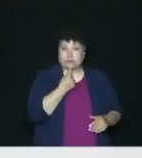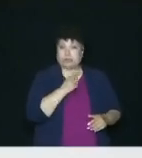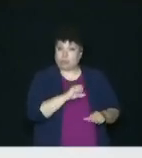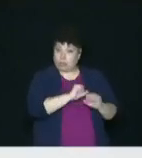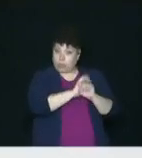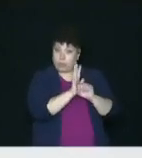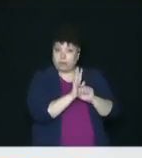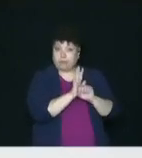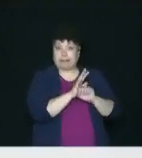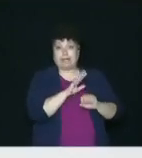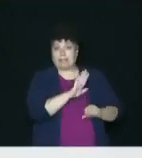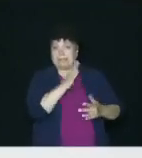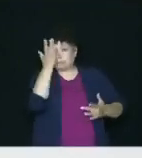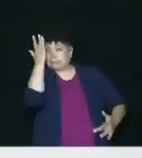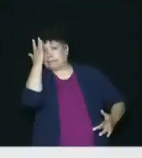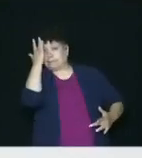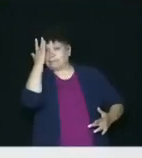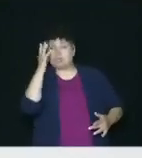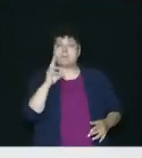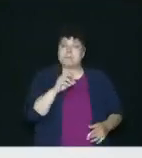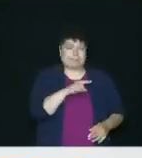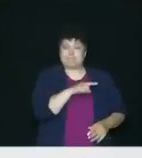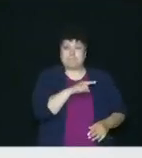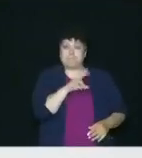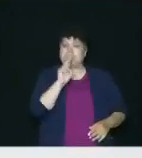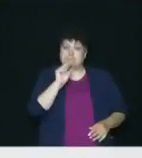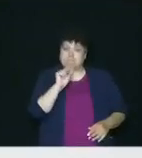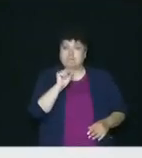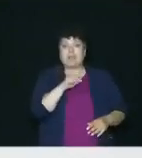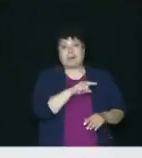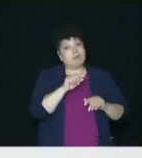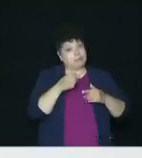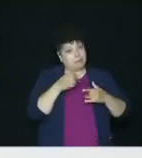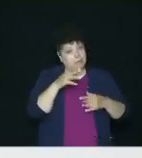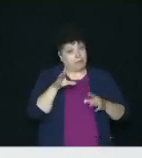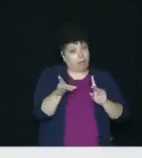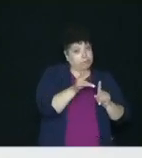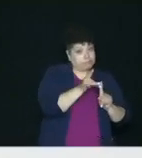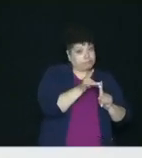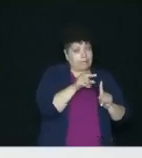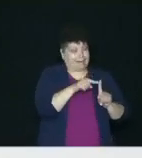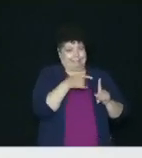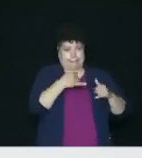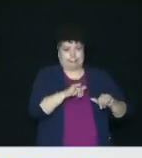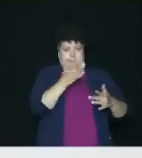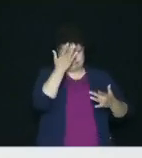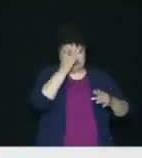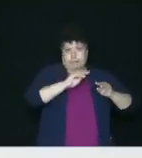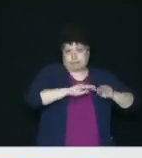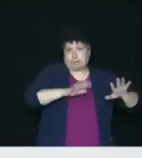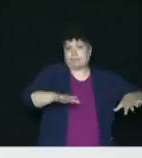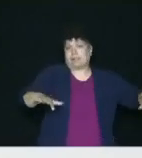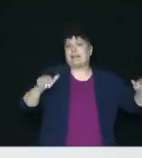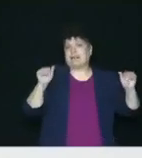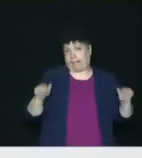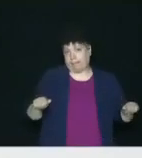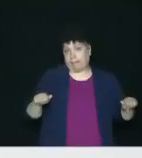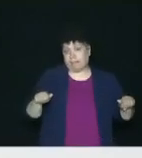AND CHILDREN ARE NOT LIKELY TO DEVELOP BAD CASES OF COVID, BUT